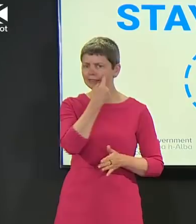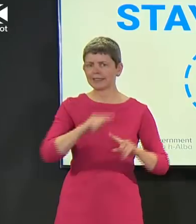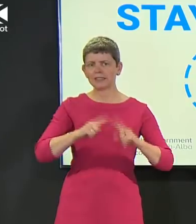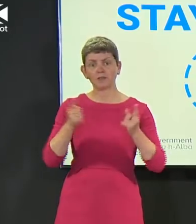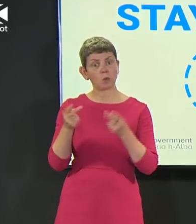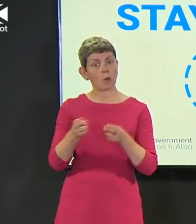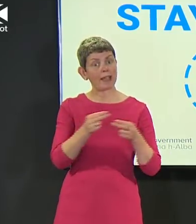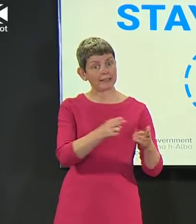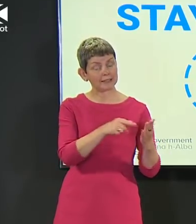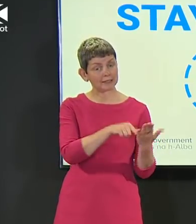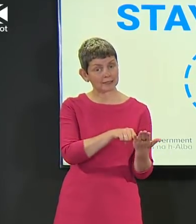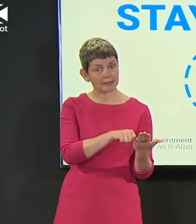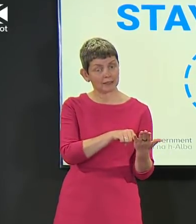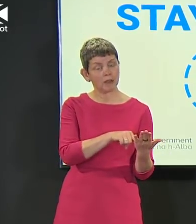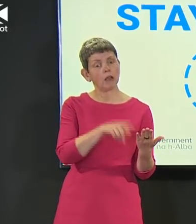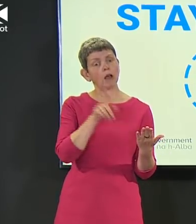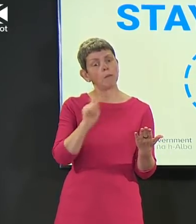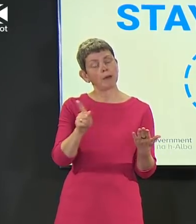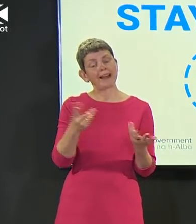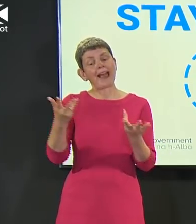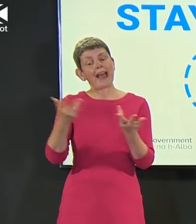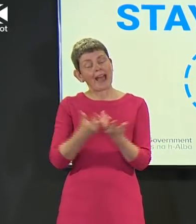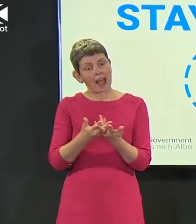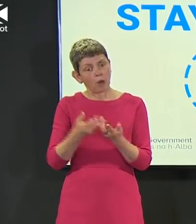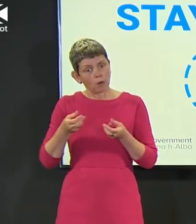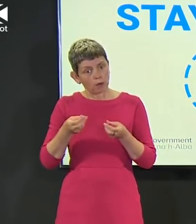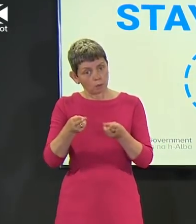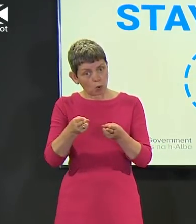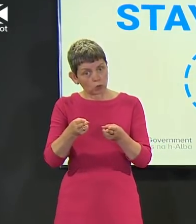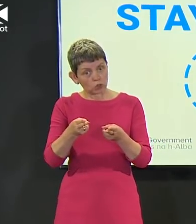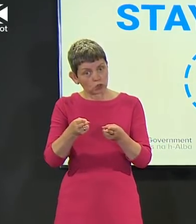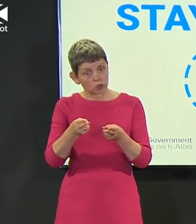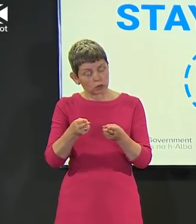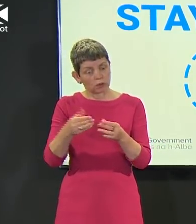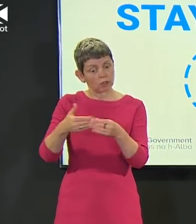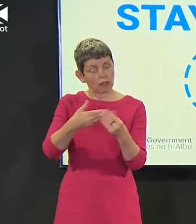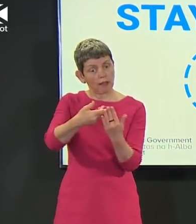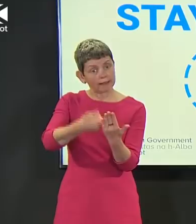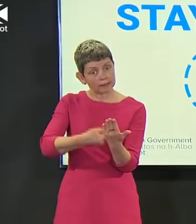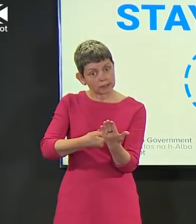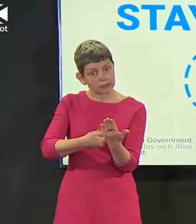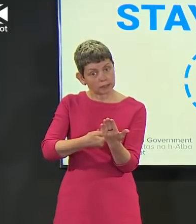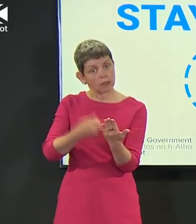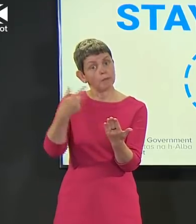to that was designed in consultation with the teaching profession with the teaching unions and